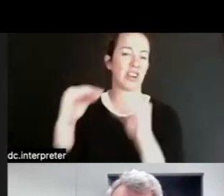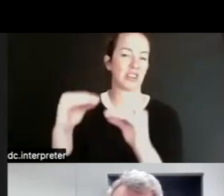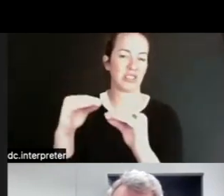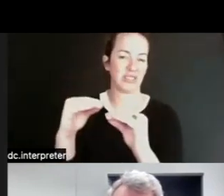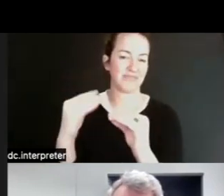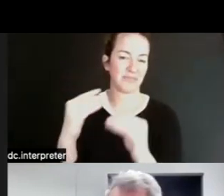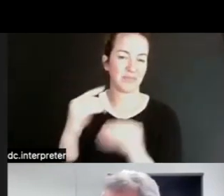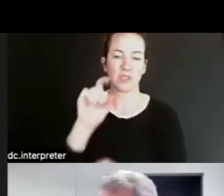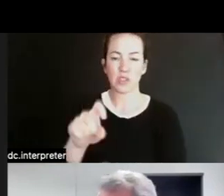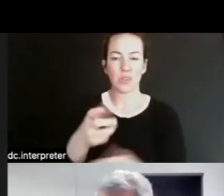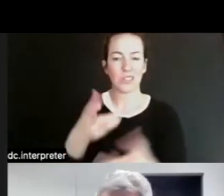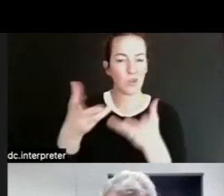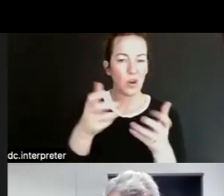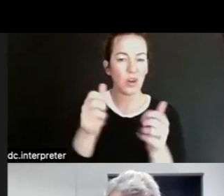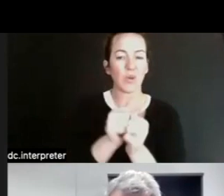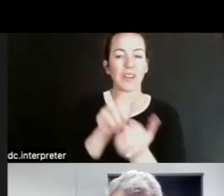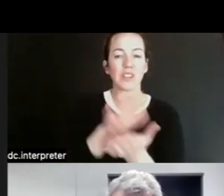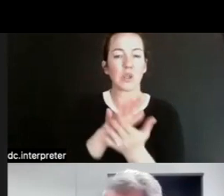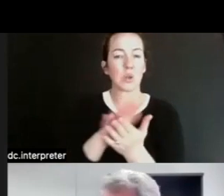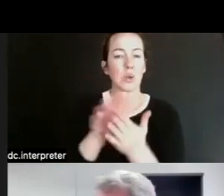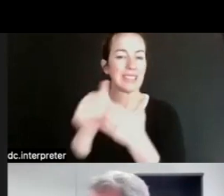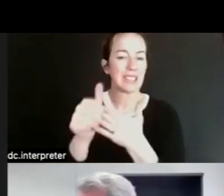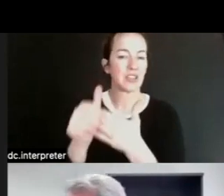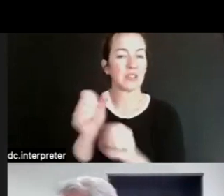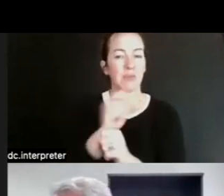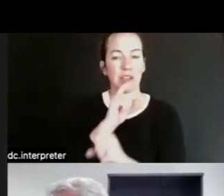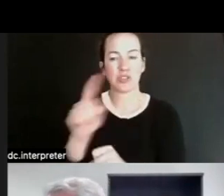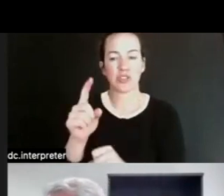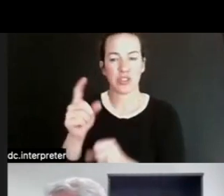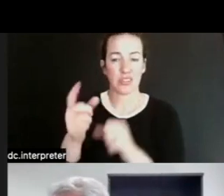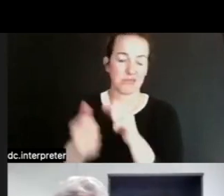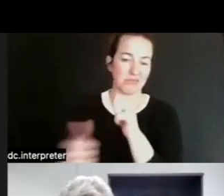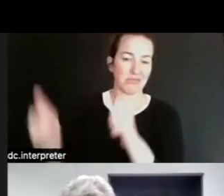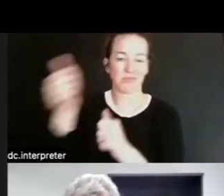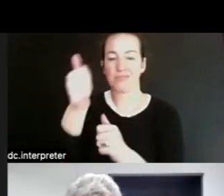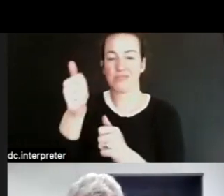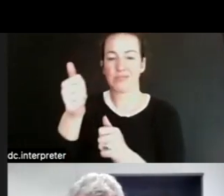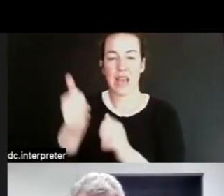to work with the school leadership to make sure that our our administrators are clear on exactly